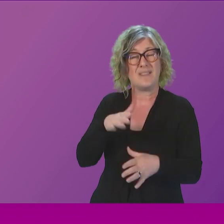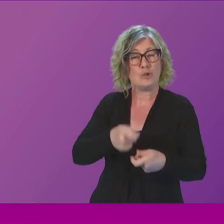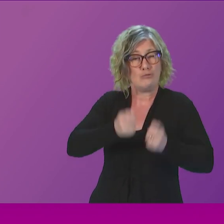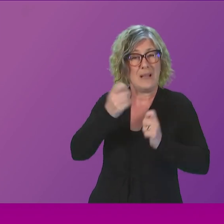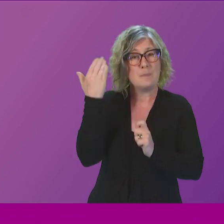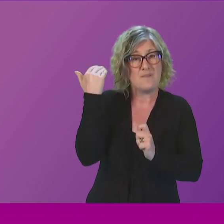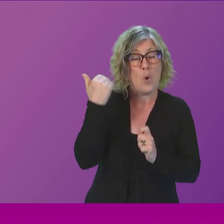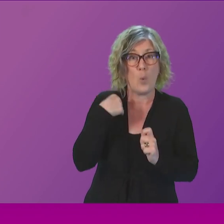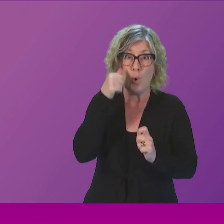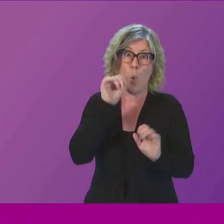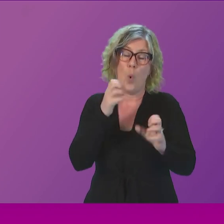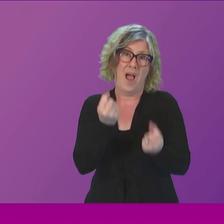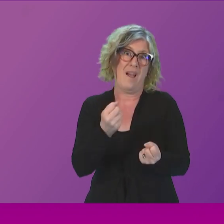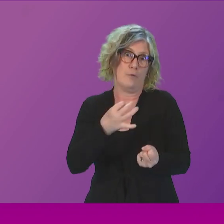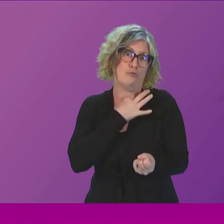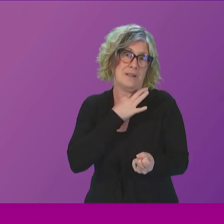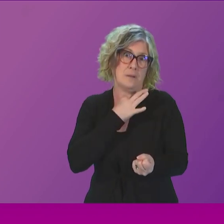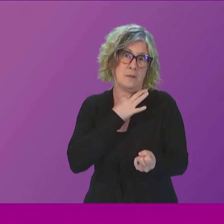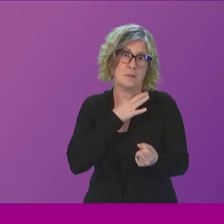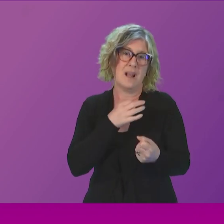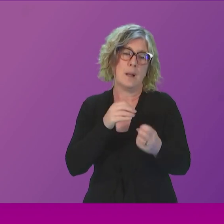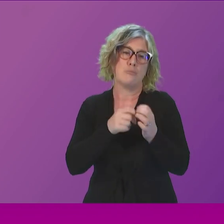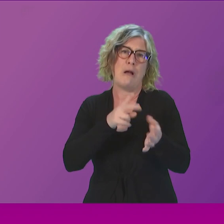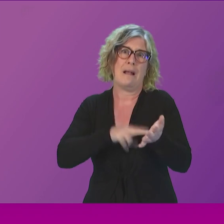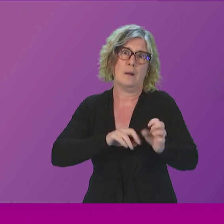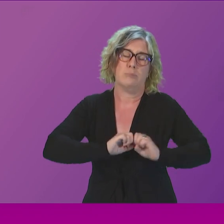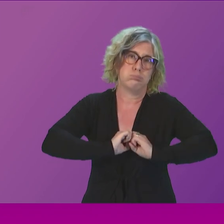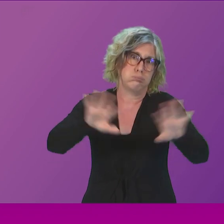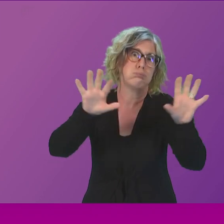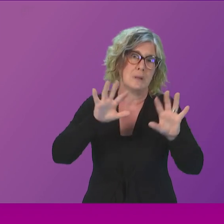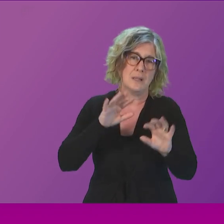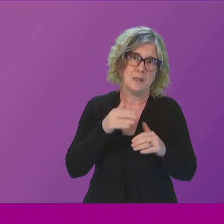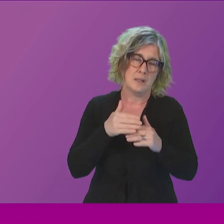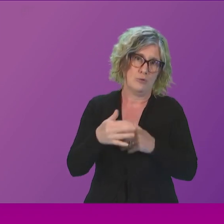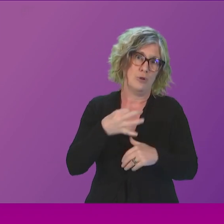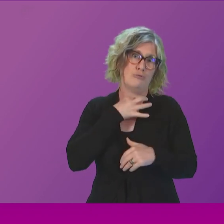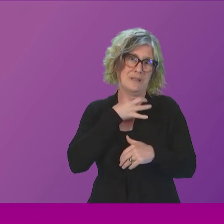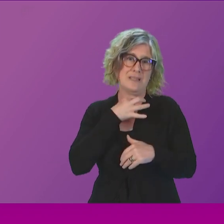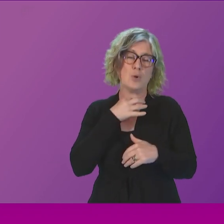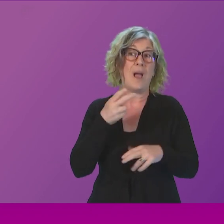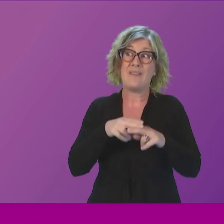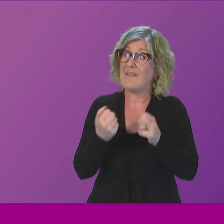We know about the potential risk of uncontrolled bracken. If there is an update from the Health and Safety Executive, I will ensure that Parliament